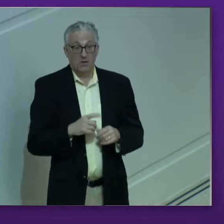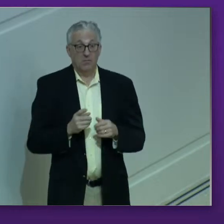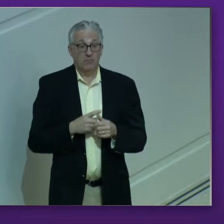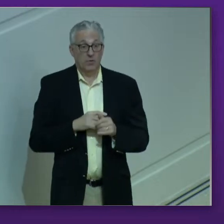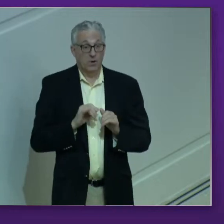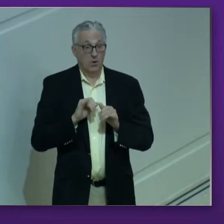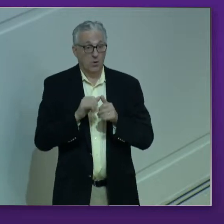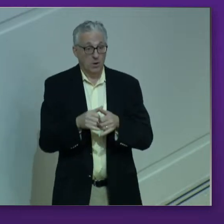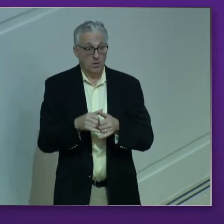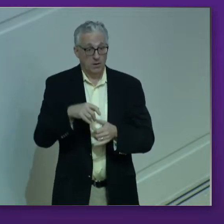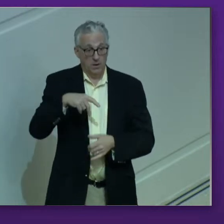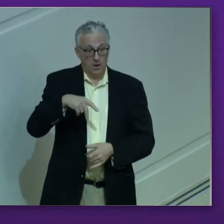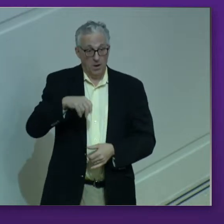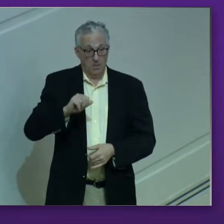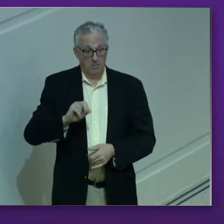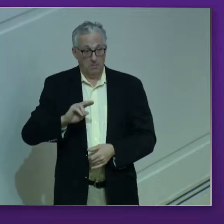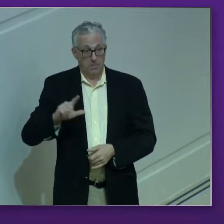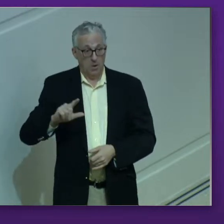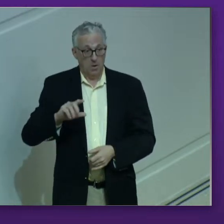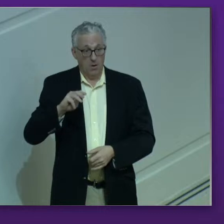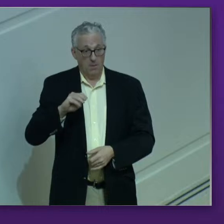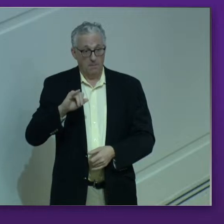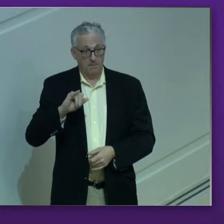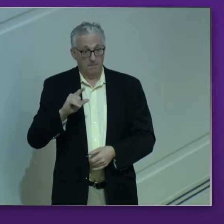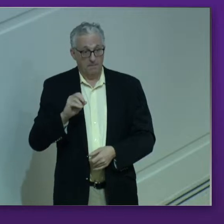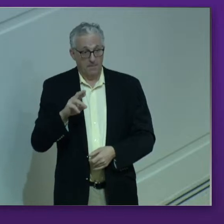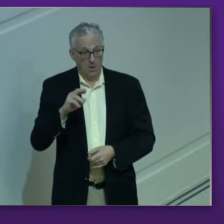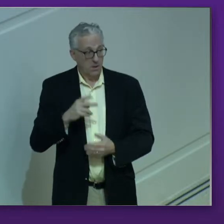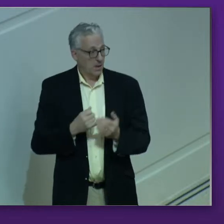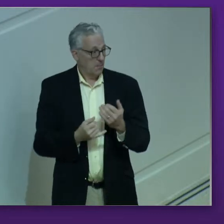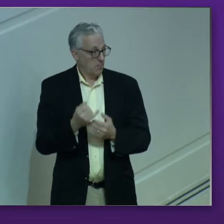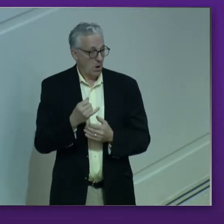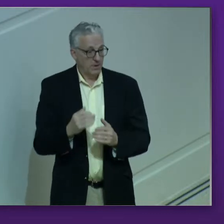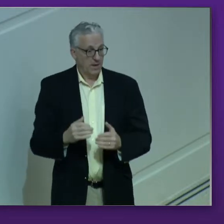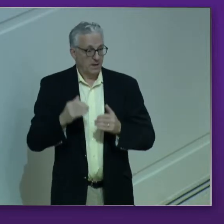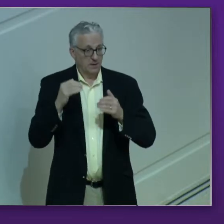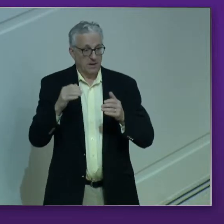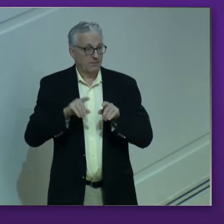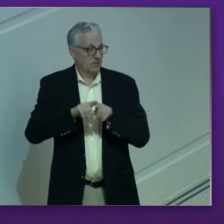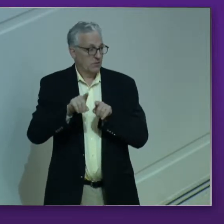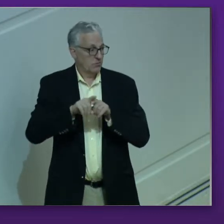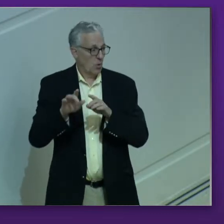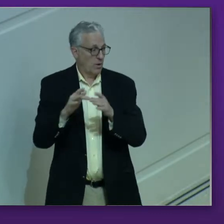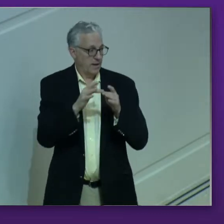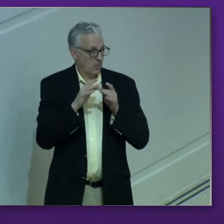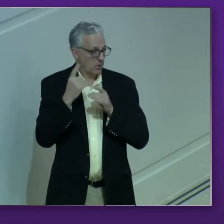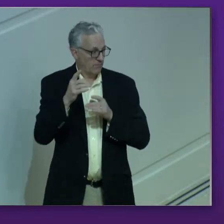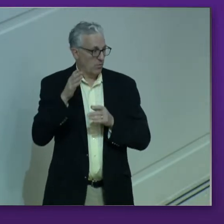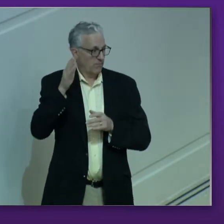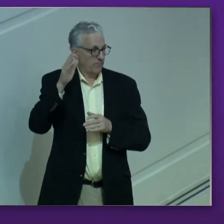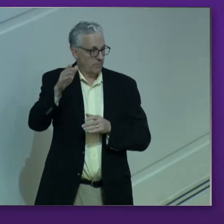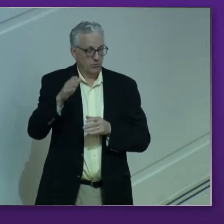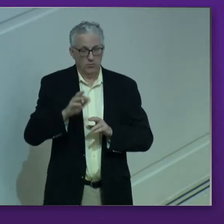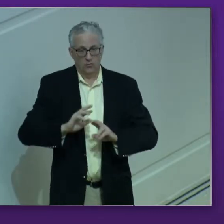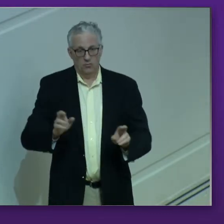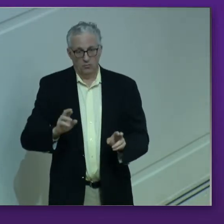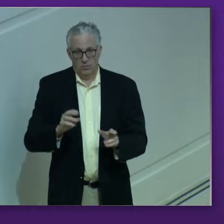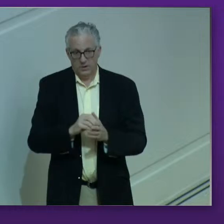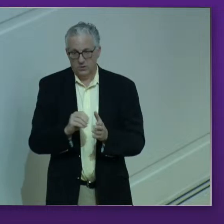AND THE PRESIDENT WHO SELECTED THE FOUR WINNERS OUT OF MANY THOUGHTFUL AND INFORMED AND CREATIVE SUBMISSIONS WE